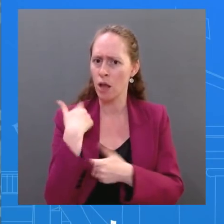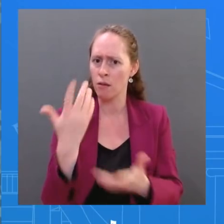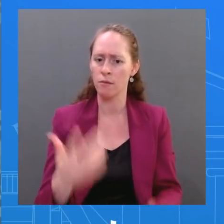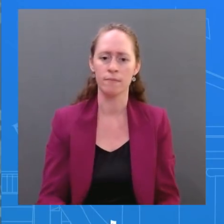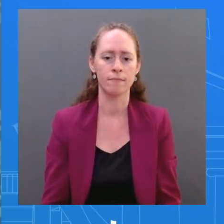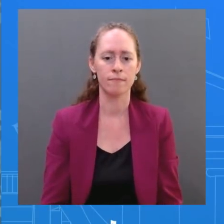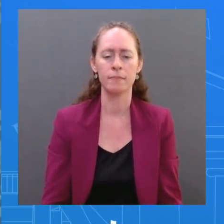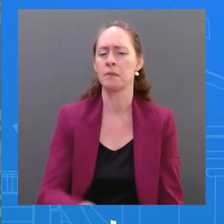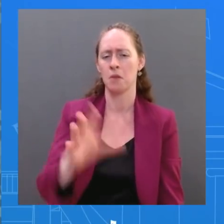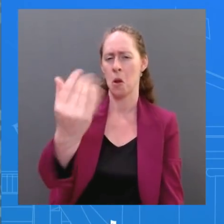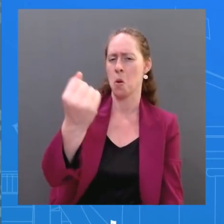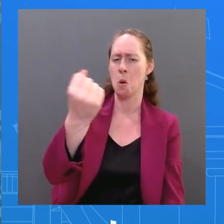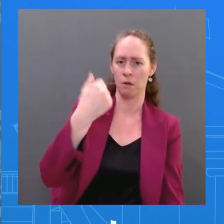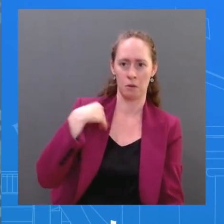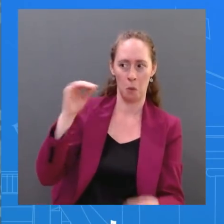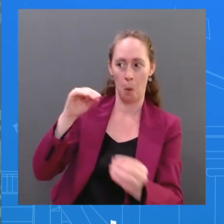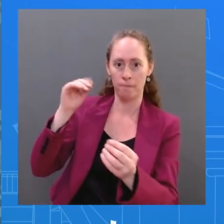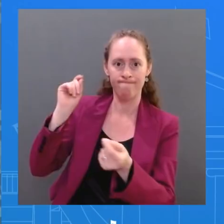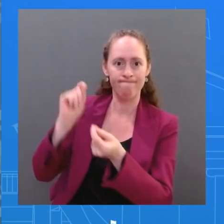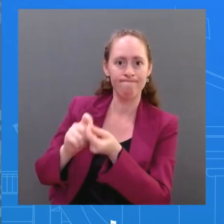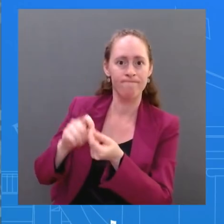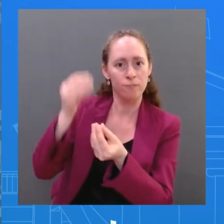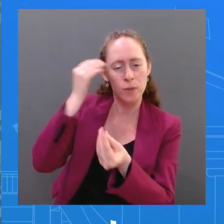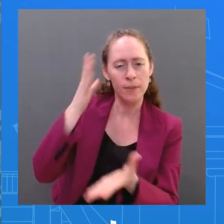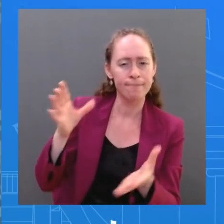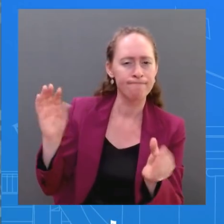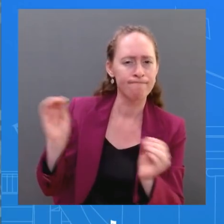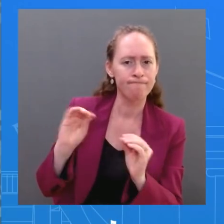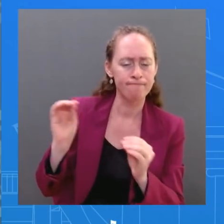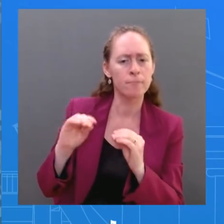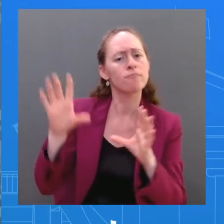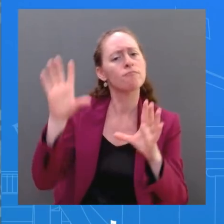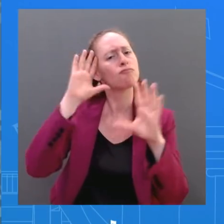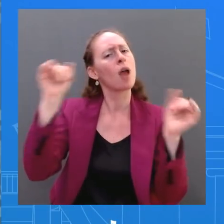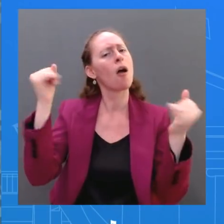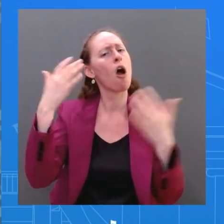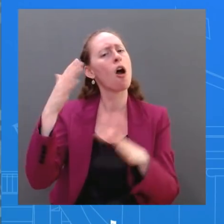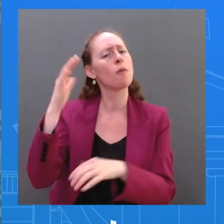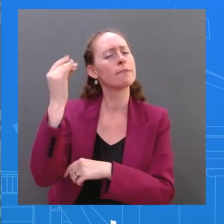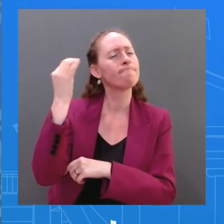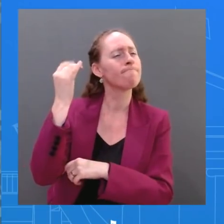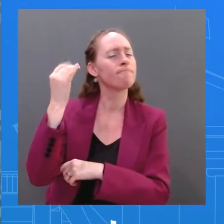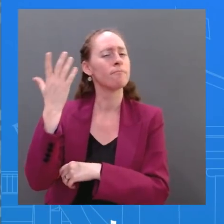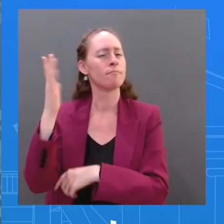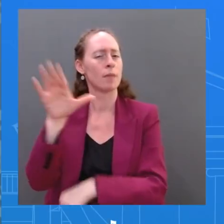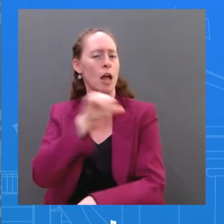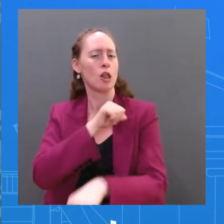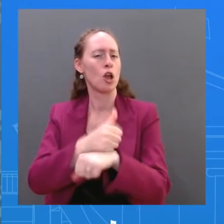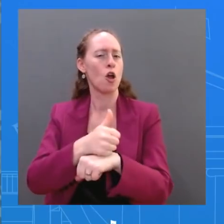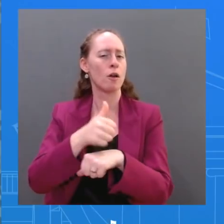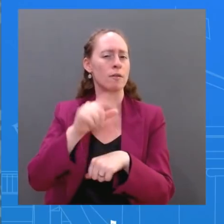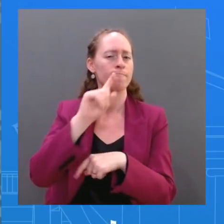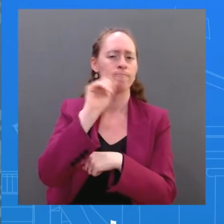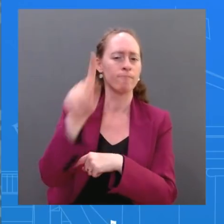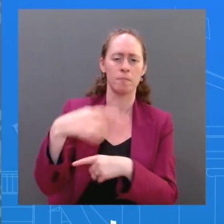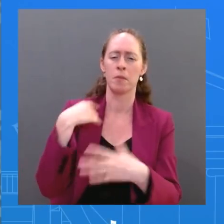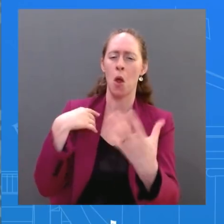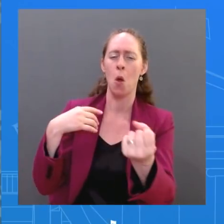reviewing executive actio- -- actions. I'm not going to get ahead of what those actions are going to be. But like I said, you know, we're going to continue